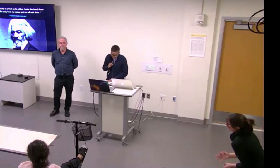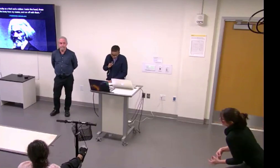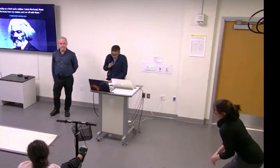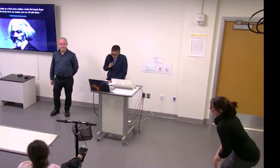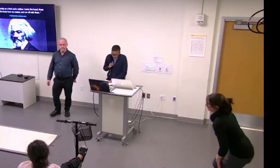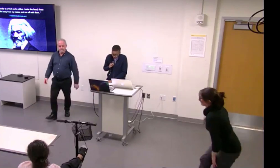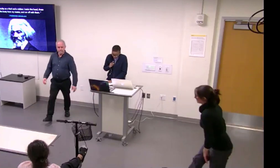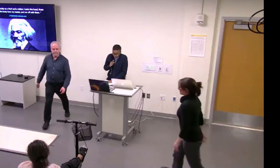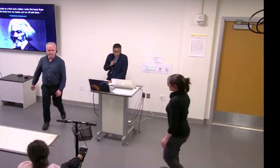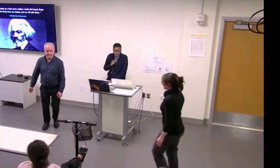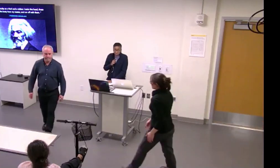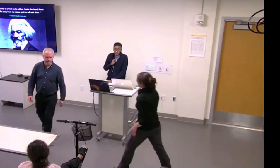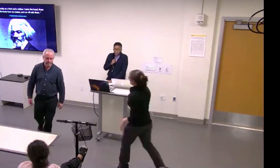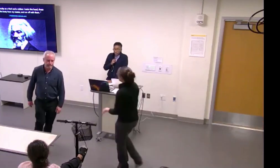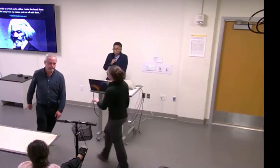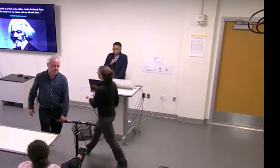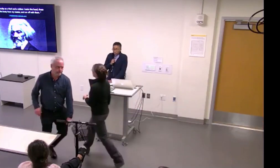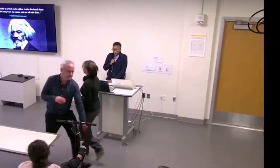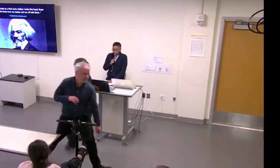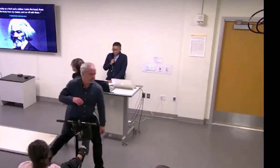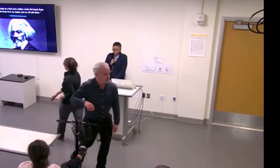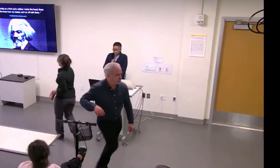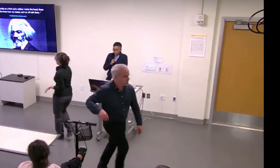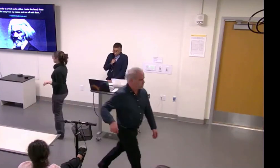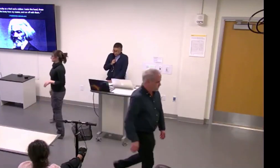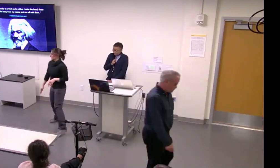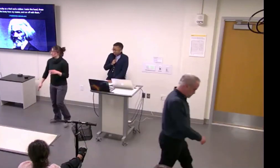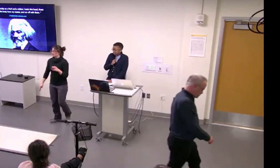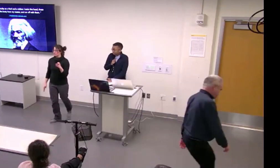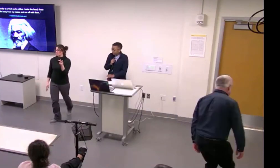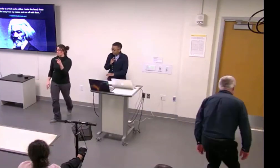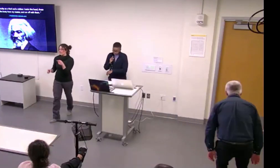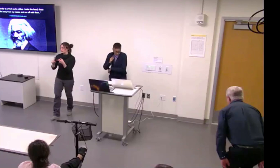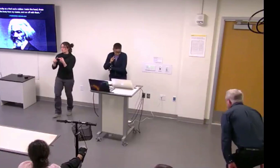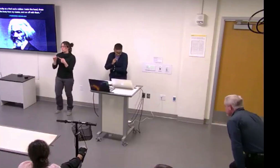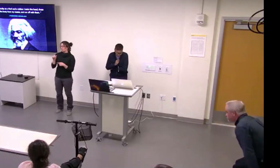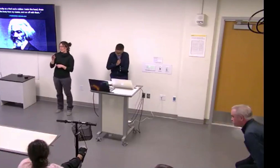So going back to ableism, racism, and criminalization.